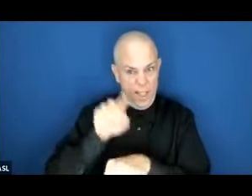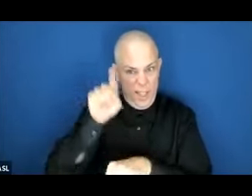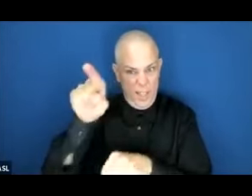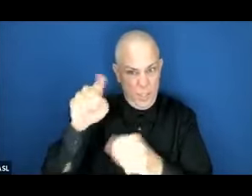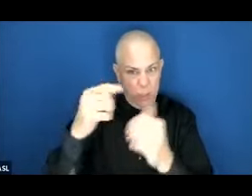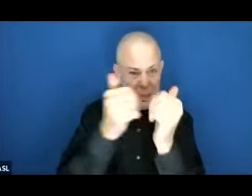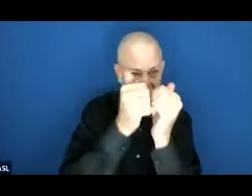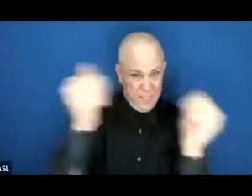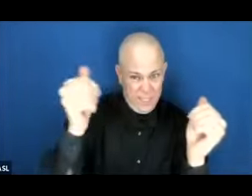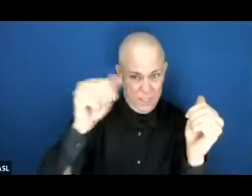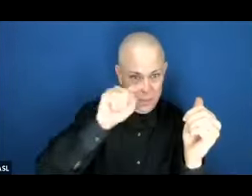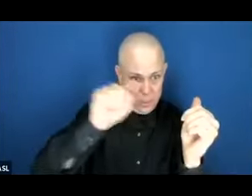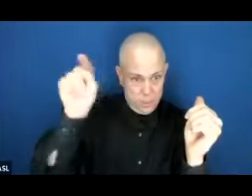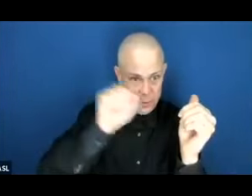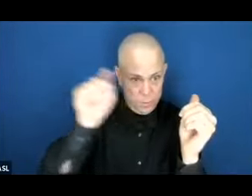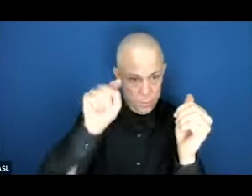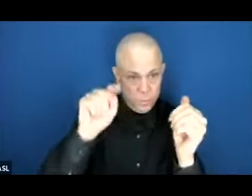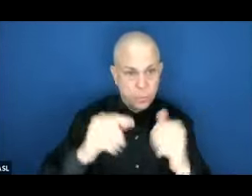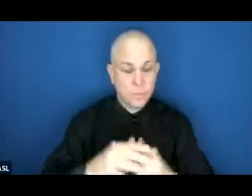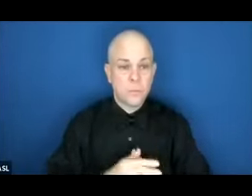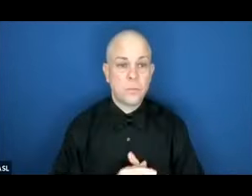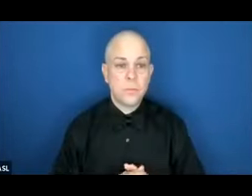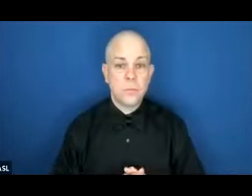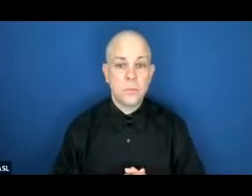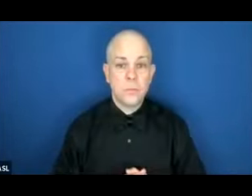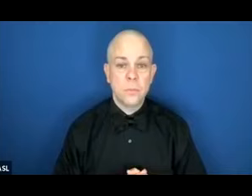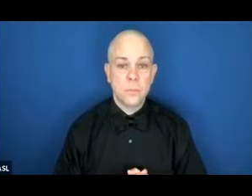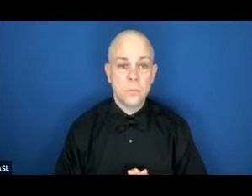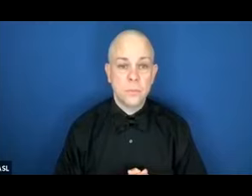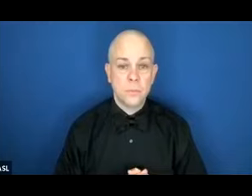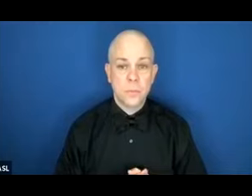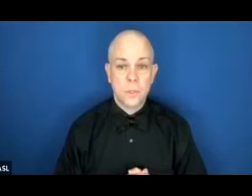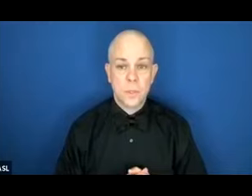we've gotten uh about three quarters of the way through